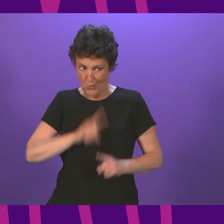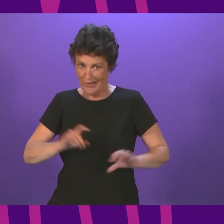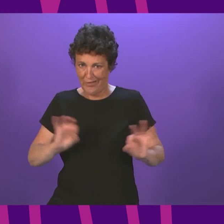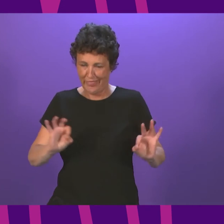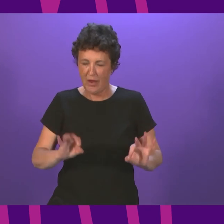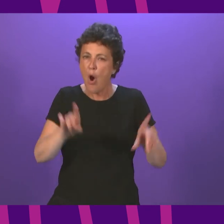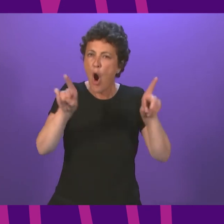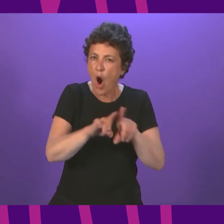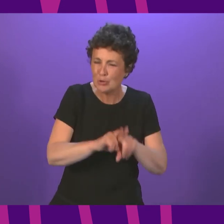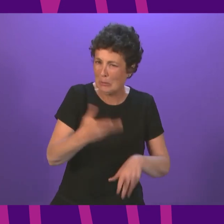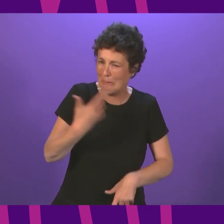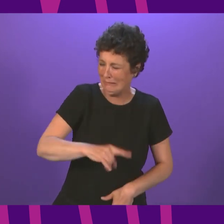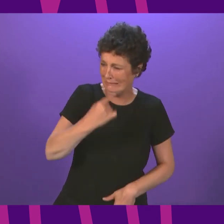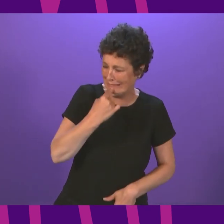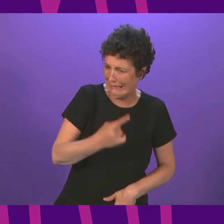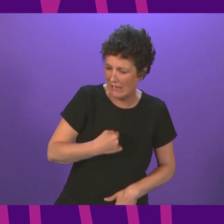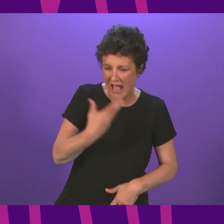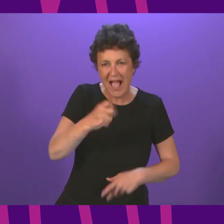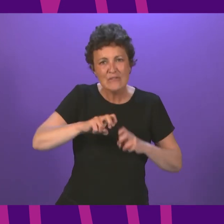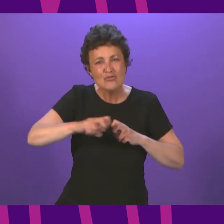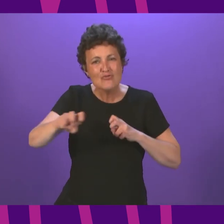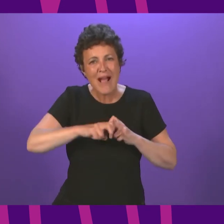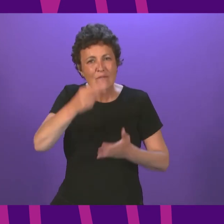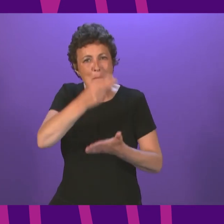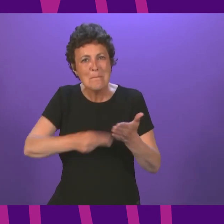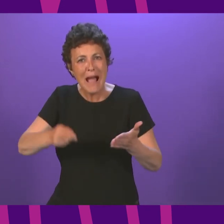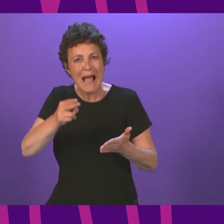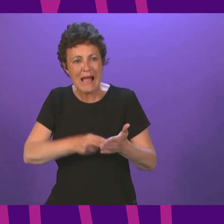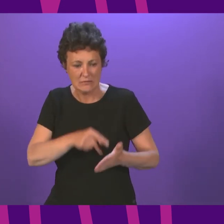I remain to be convinced that we need emergency legislation in place beyond April 2022. There